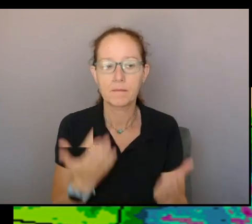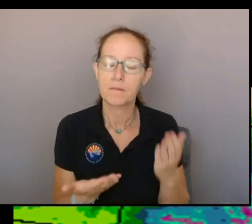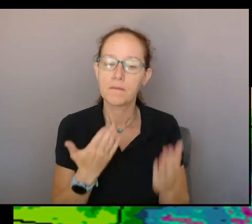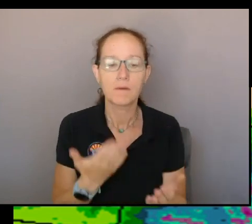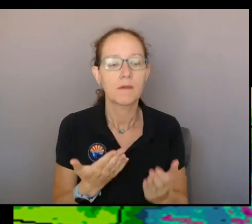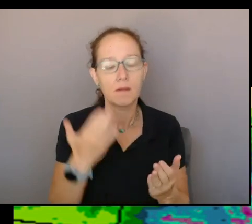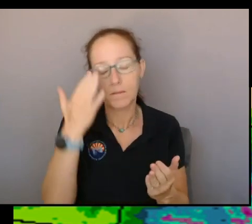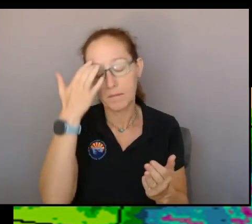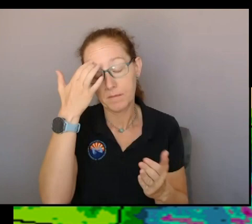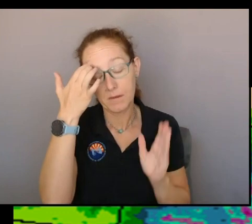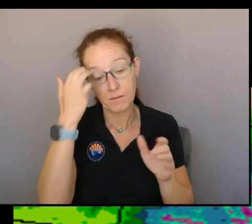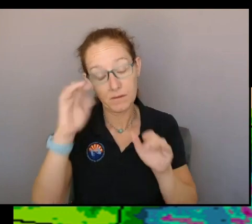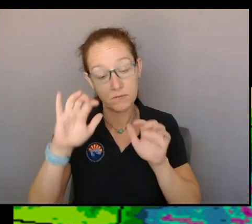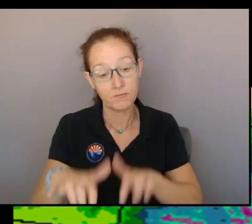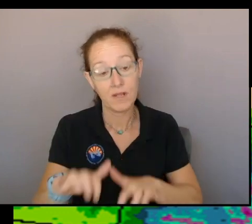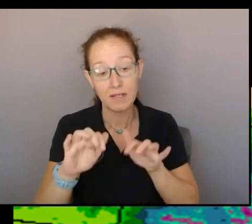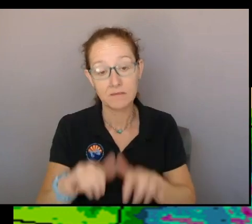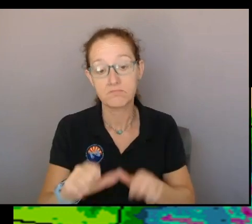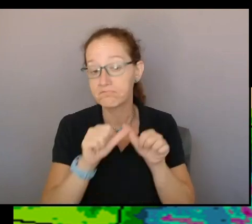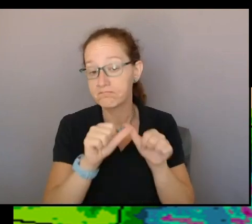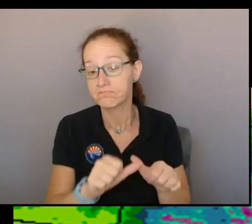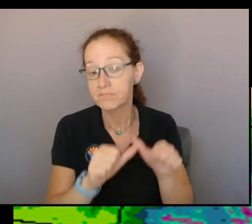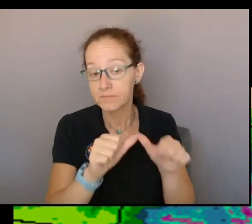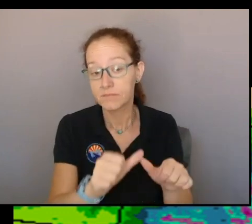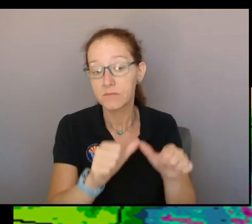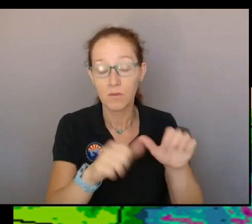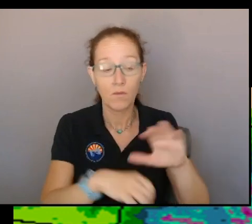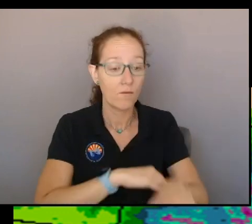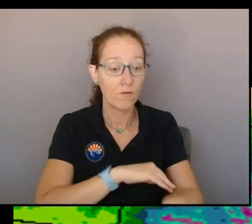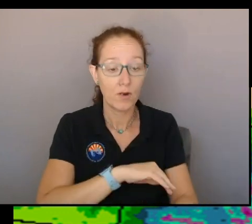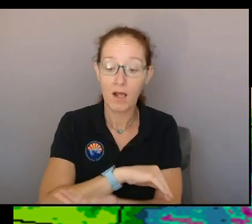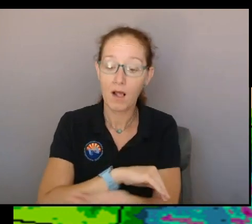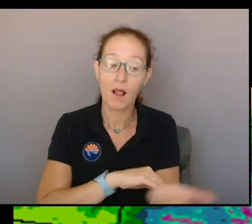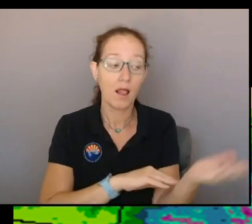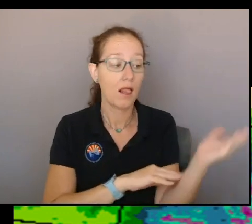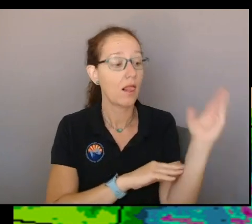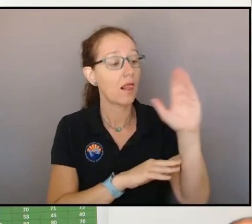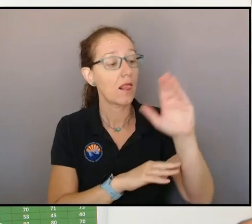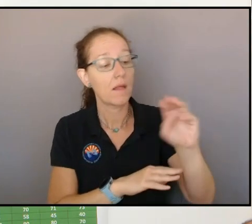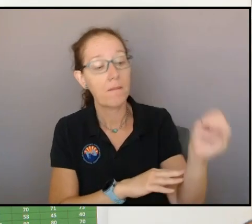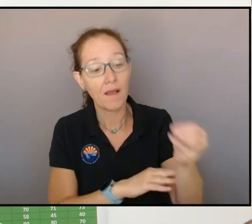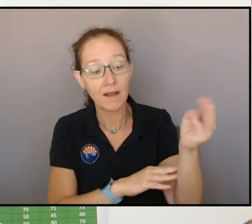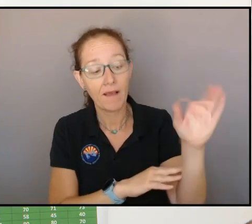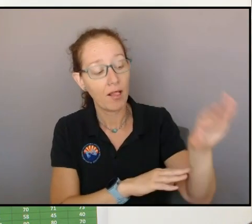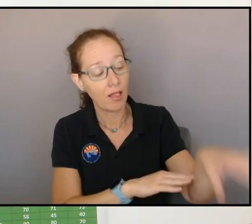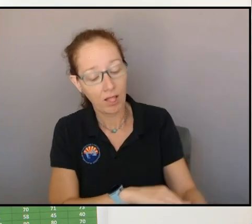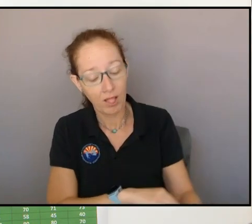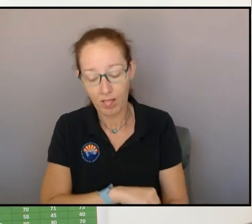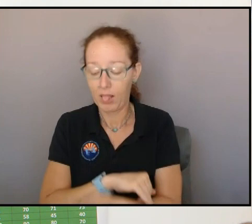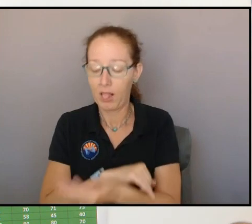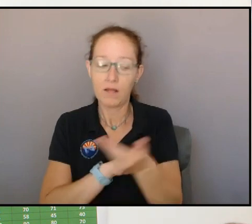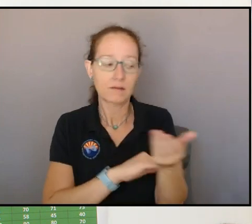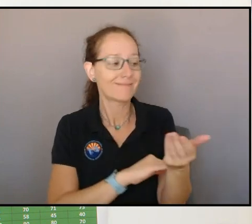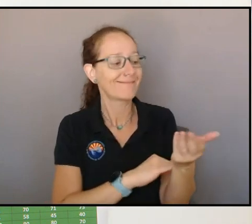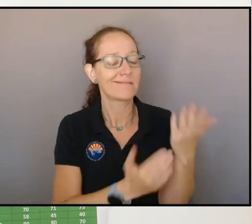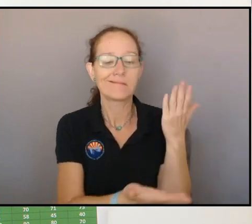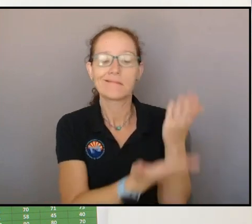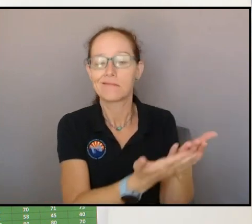Monday evening and even into Tuesday before we start to diminish that chance of precipitation. But at least